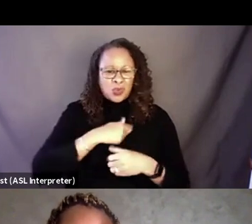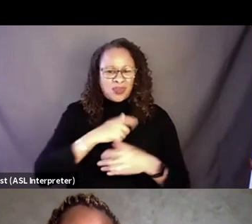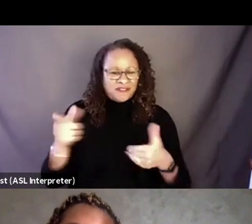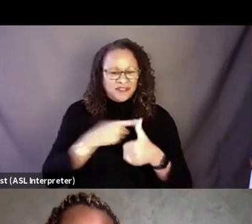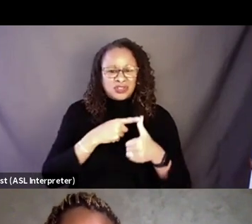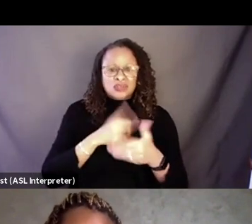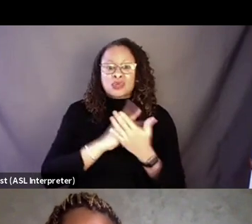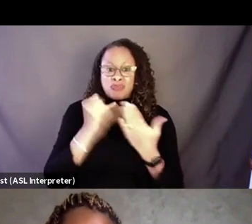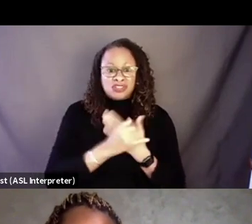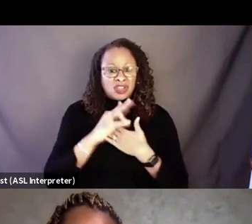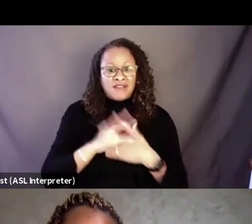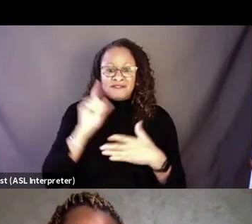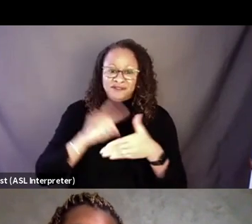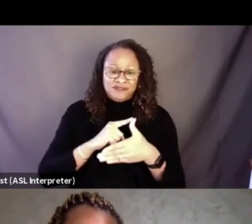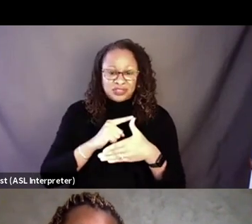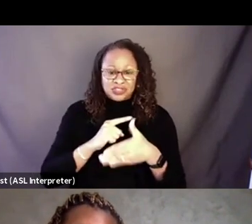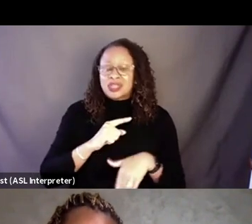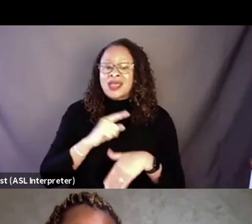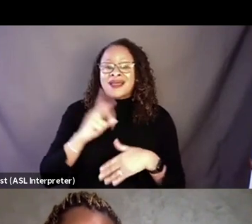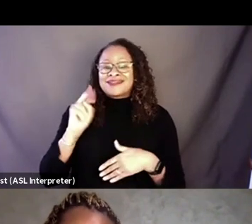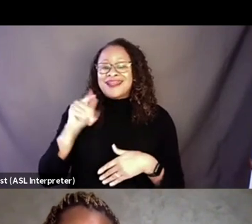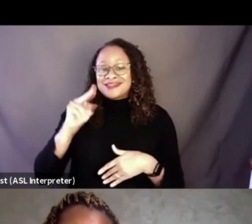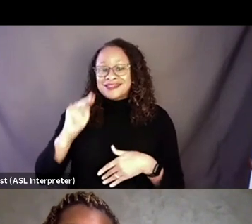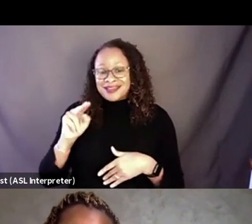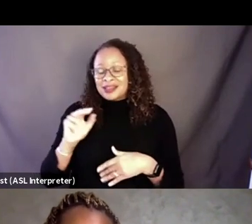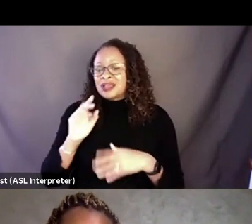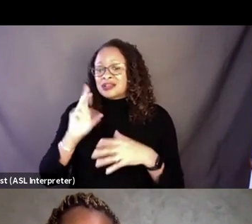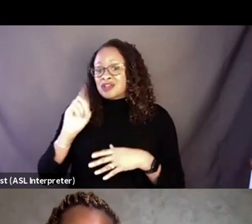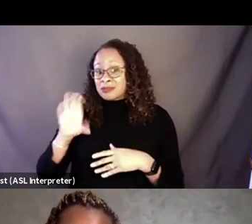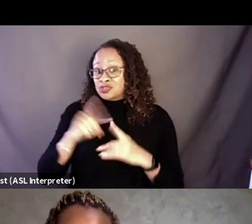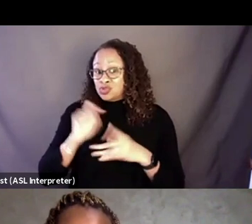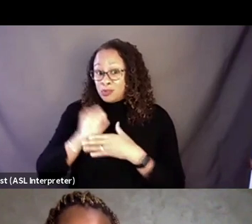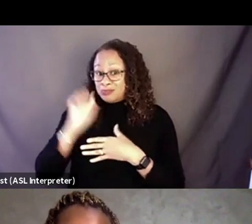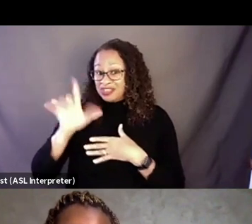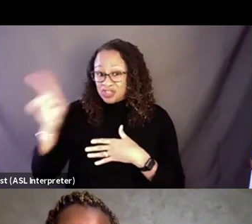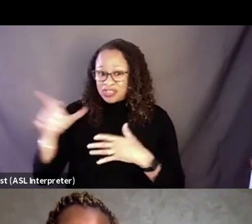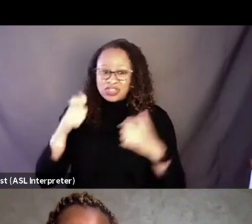So we were the first Kenyan documentary to pitch at Hot Docs Forum, this huge amphitheater.